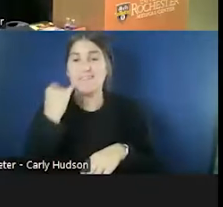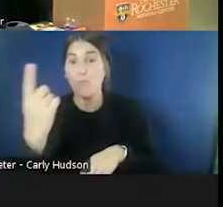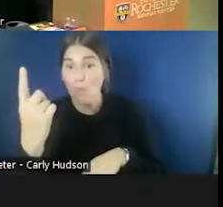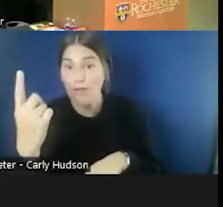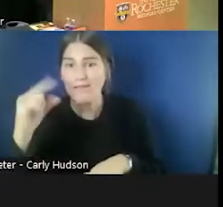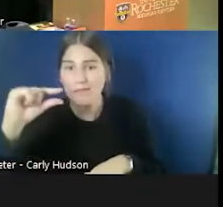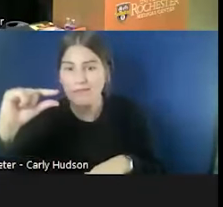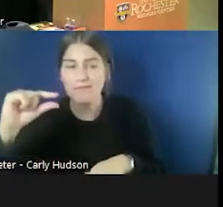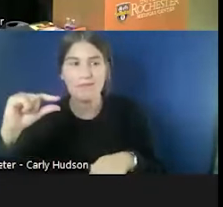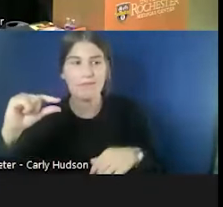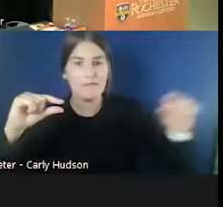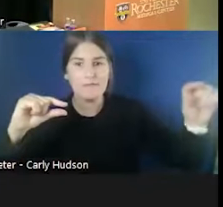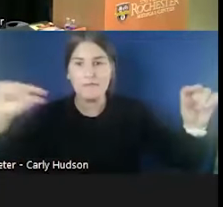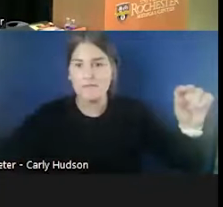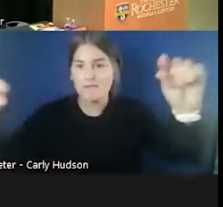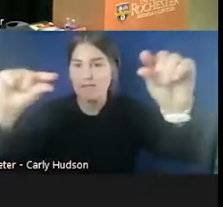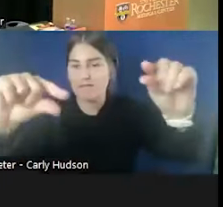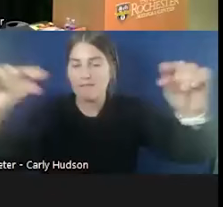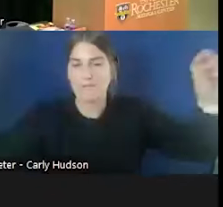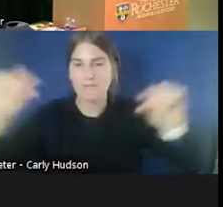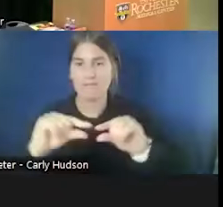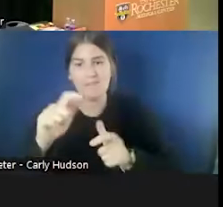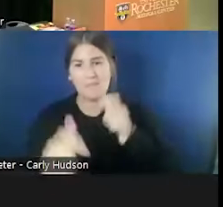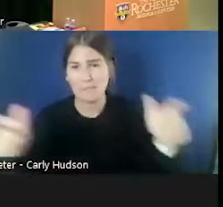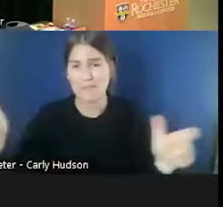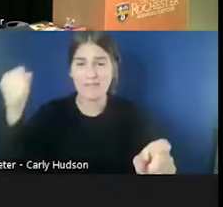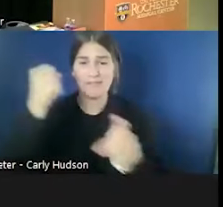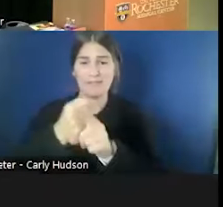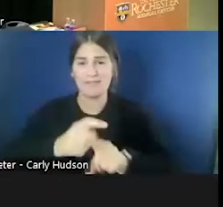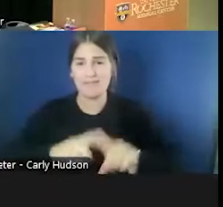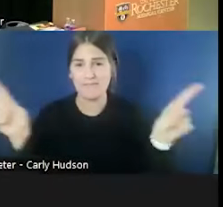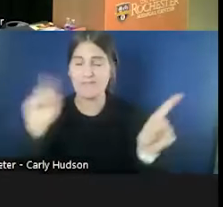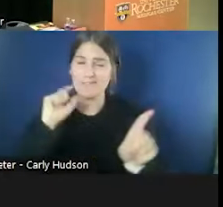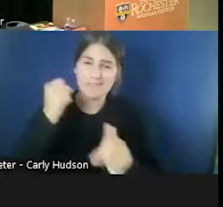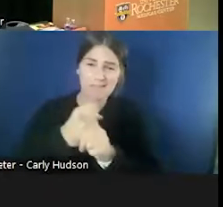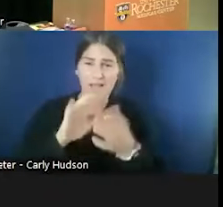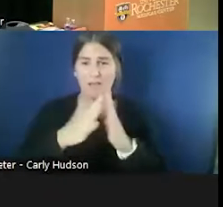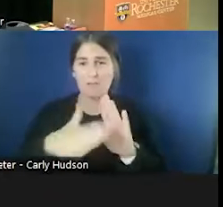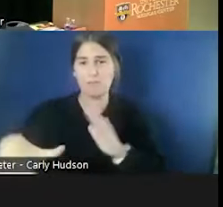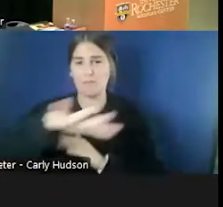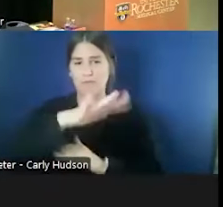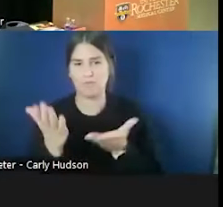we would have made a huge difference and a huge impact in the communities that we serve on the